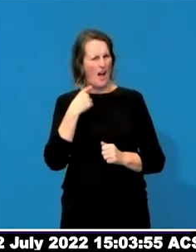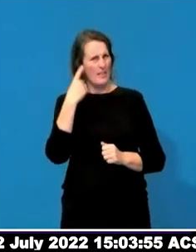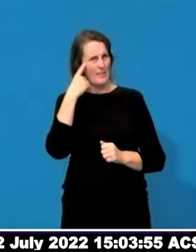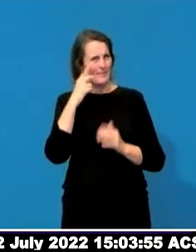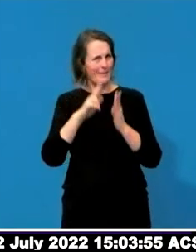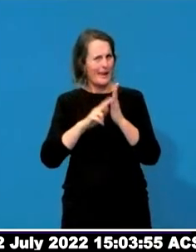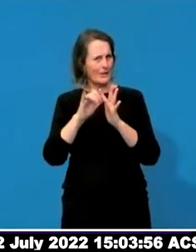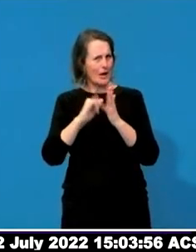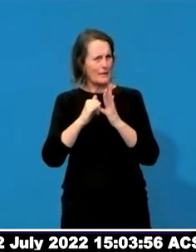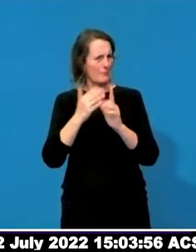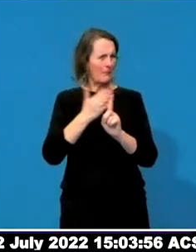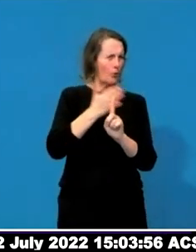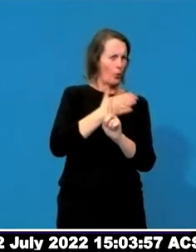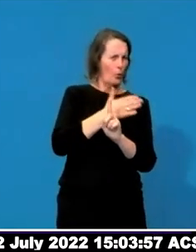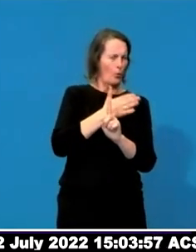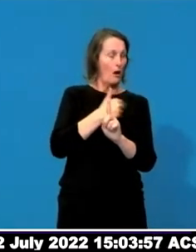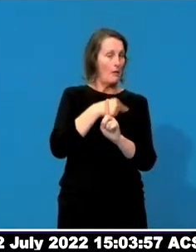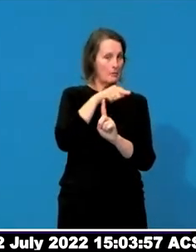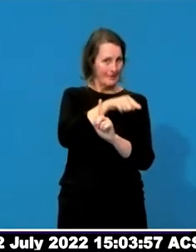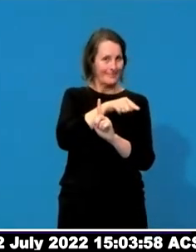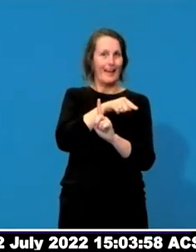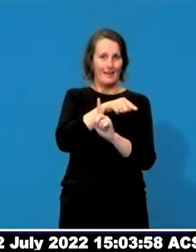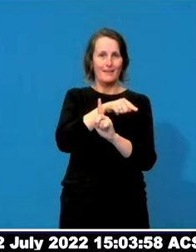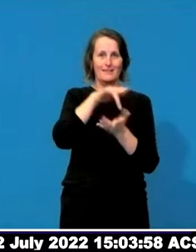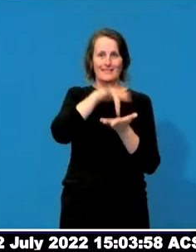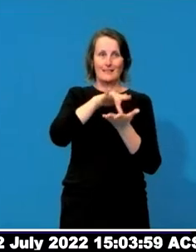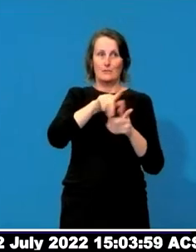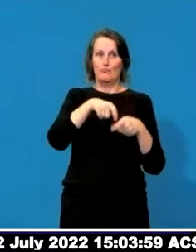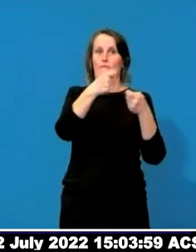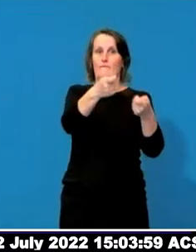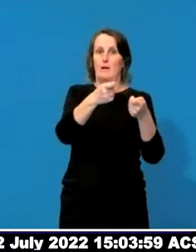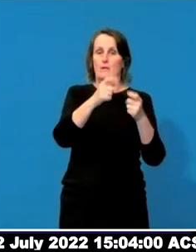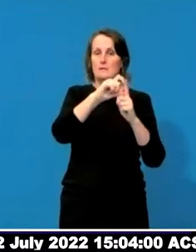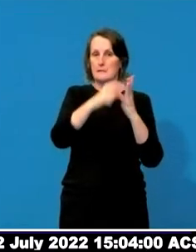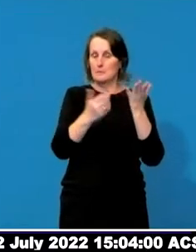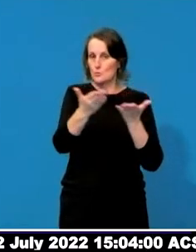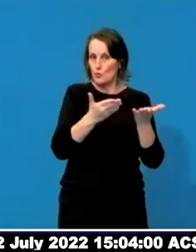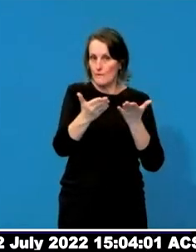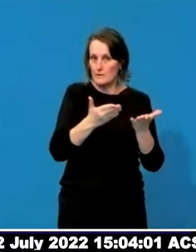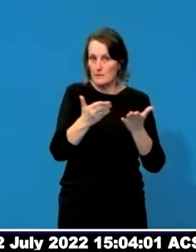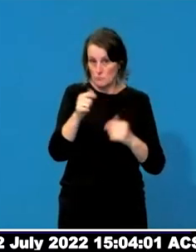has been providing some services in the disability area. Are you aware of the work they do? Correct. Yes.